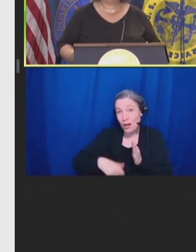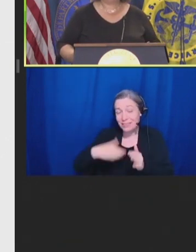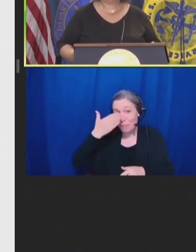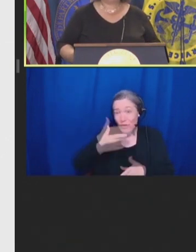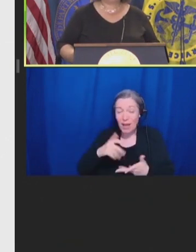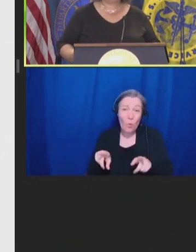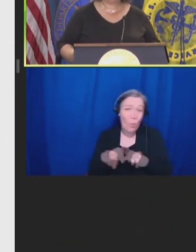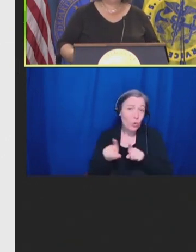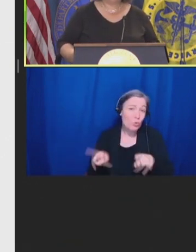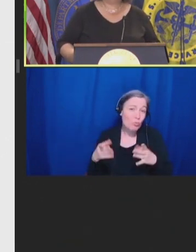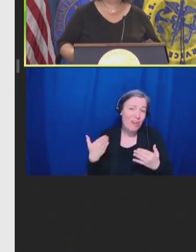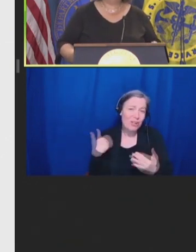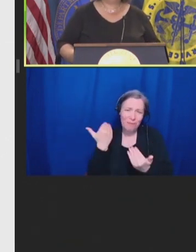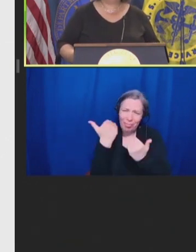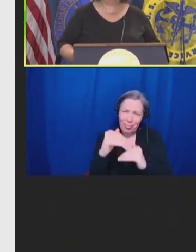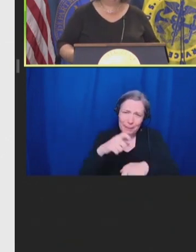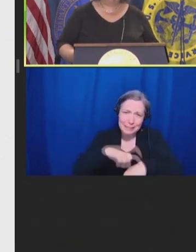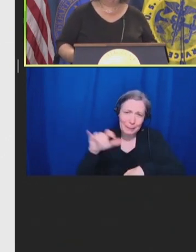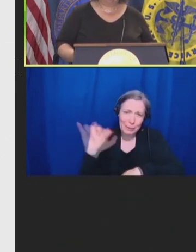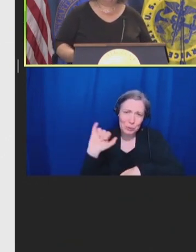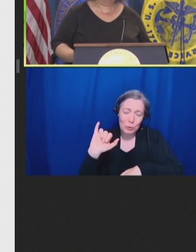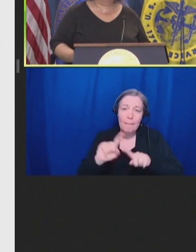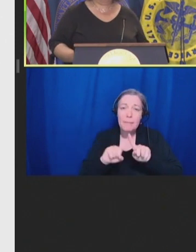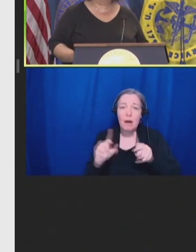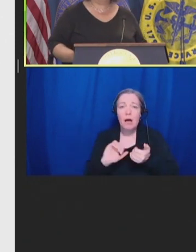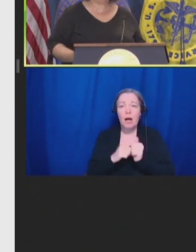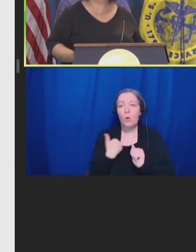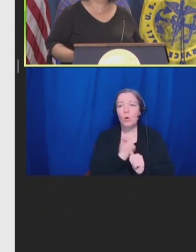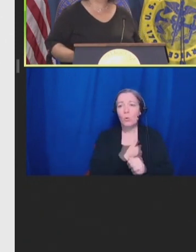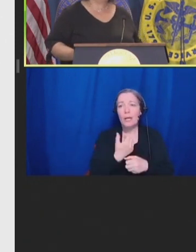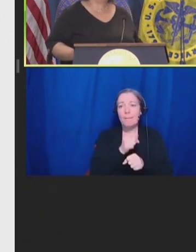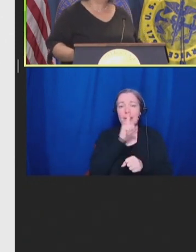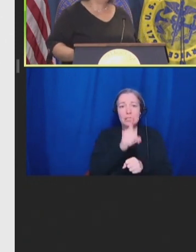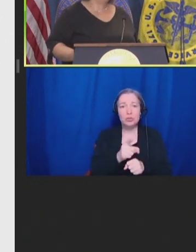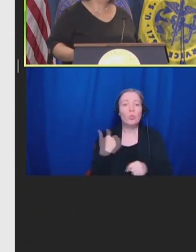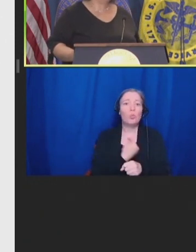their visits, but really ensuring that we're able to work in those vaccine conversations,